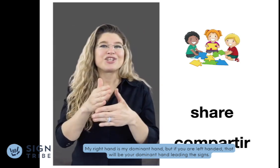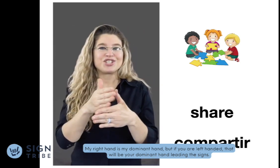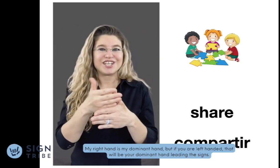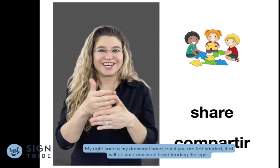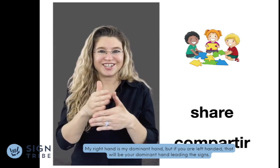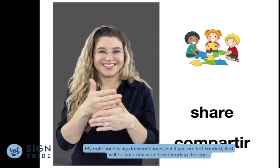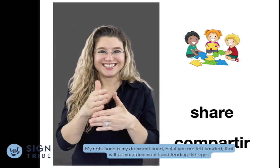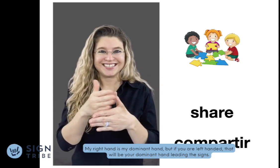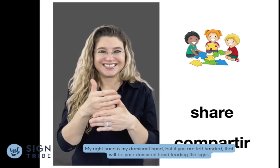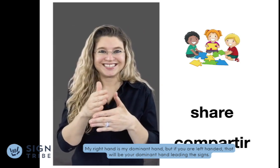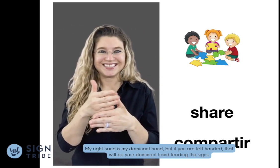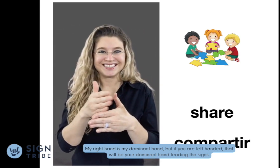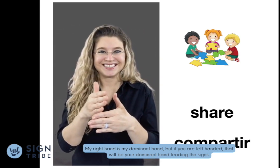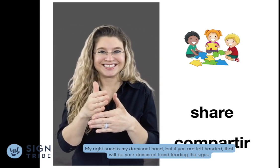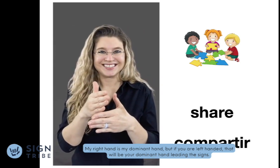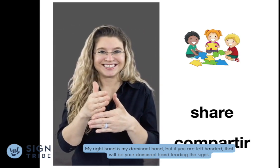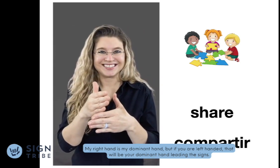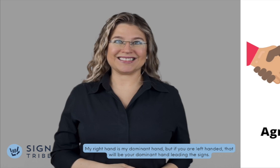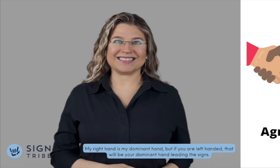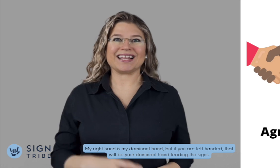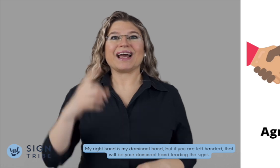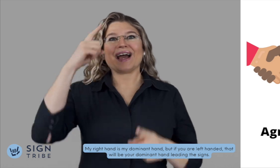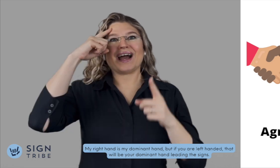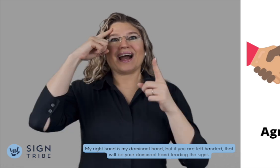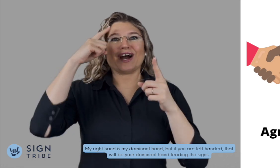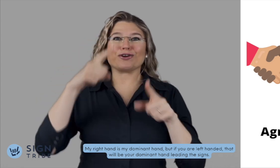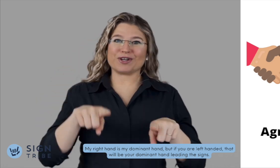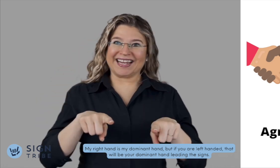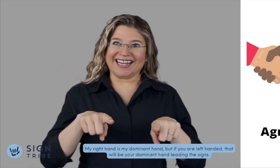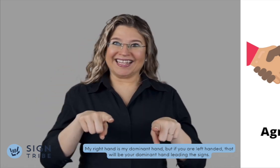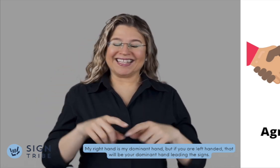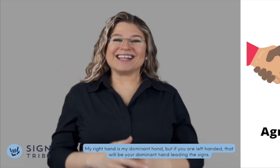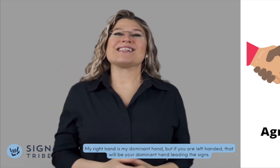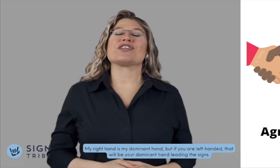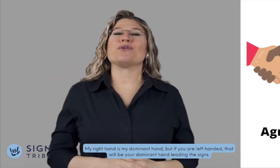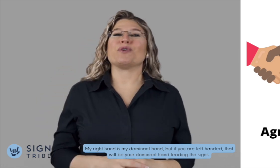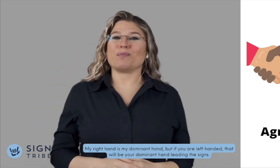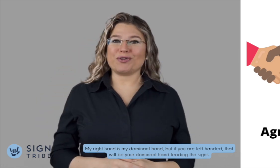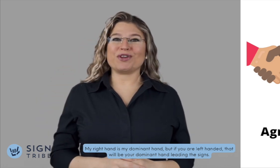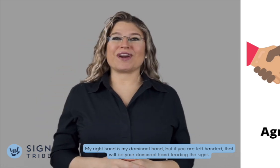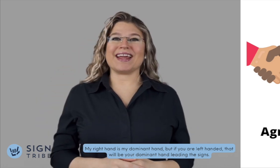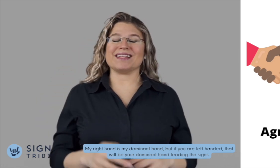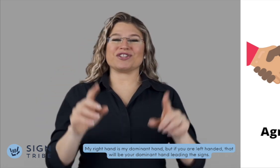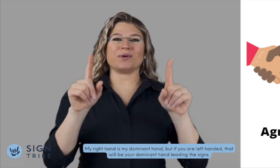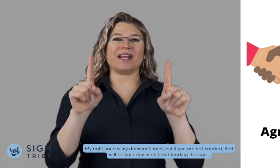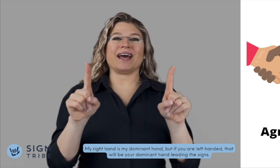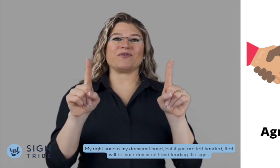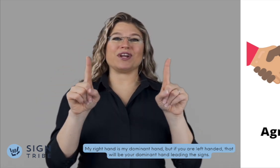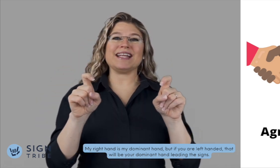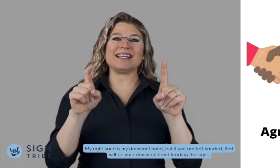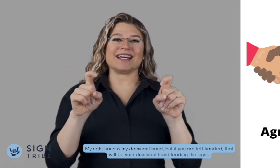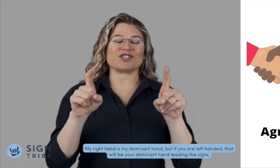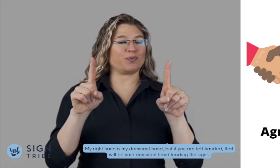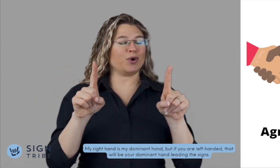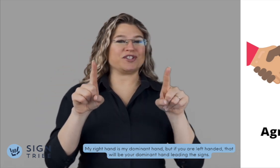Share. Agree. So with both of your hands, you're going to have your index or pointer